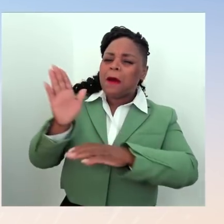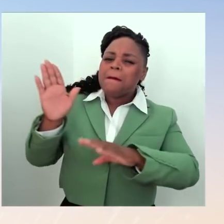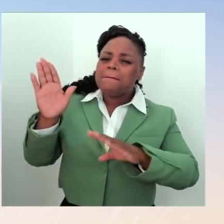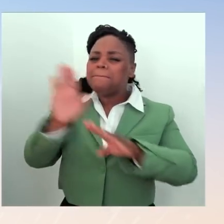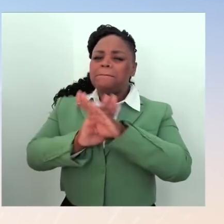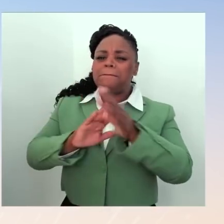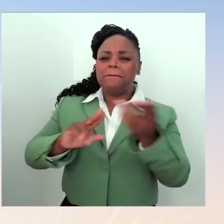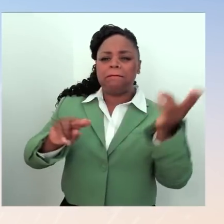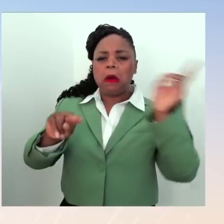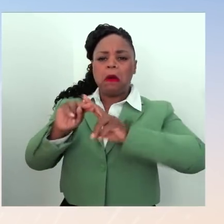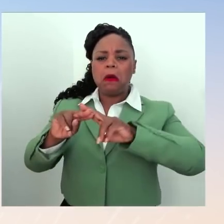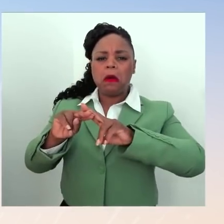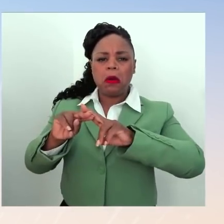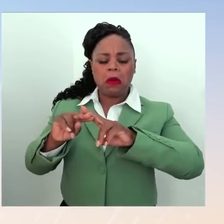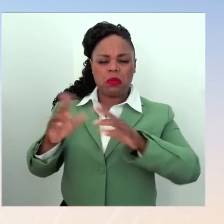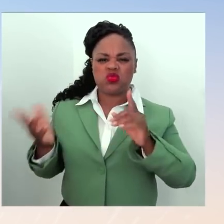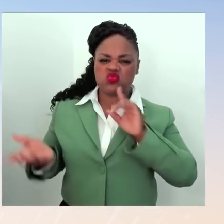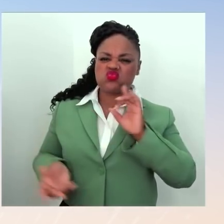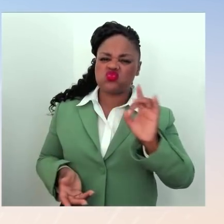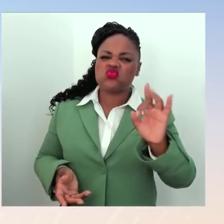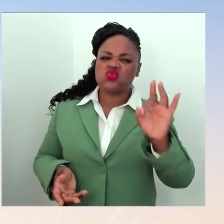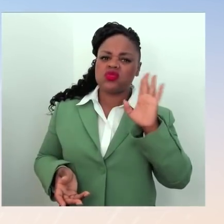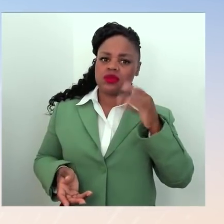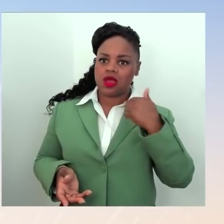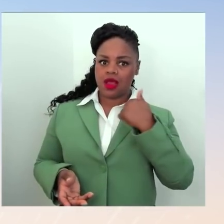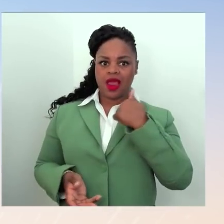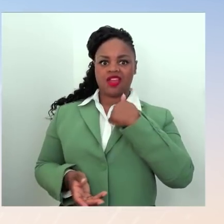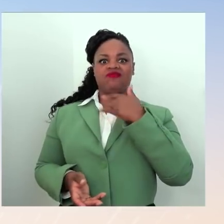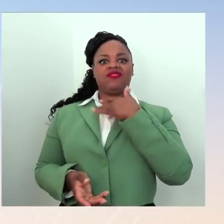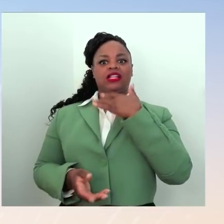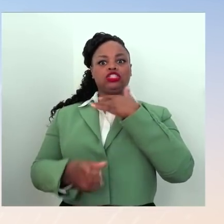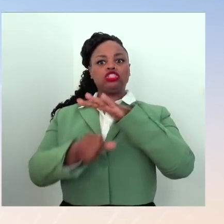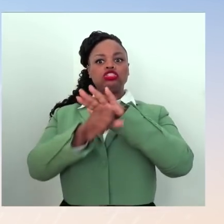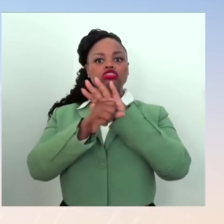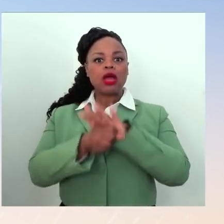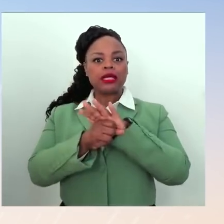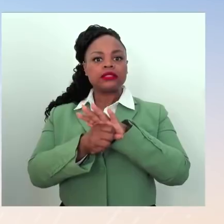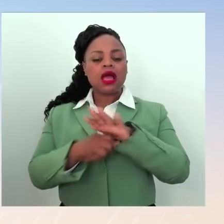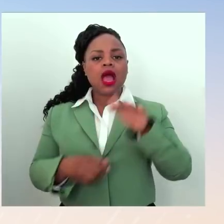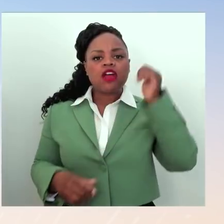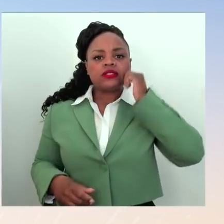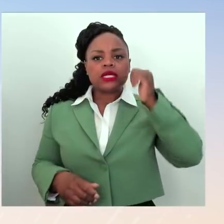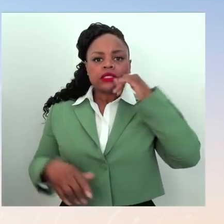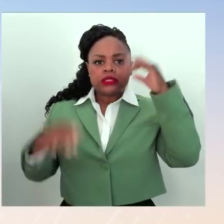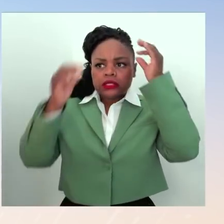Will I be able to afford gas? How much money do I have?" What is the White House, what is the President's message to Americans